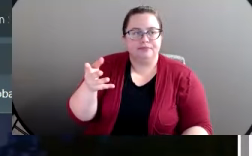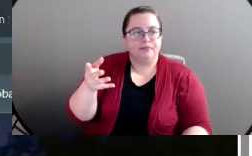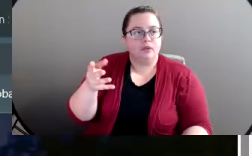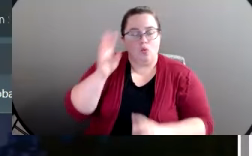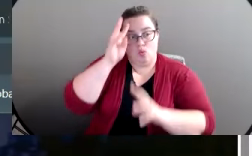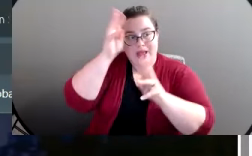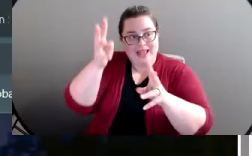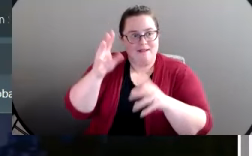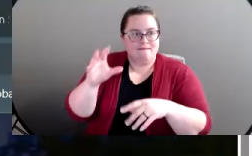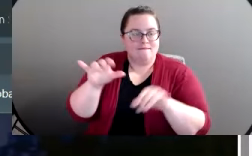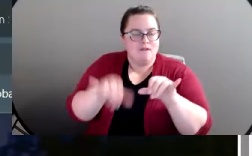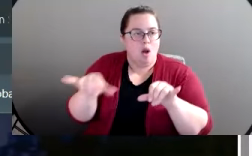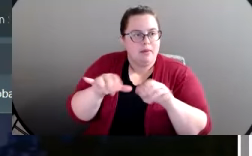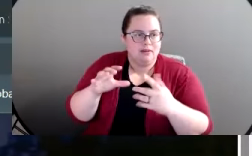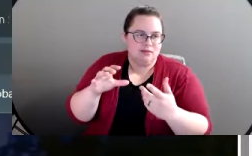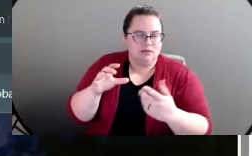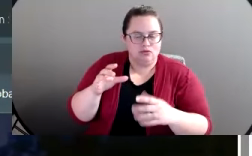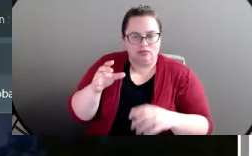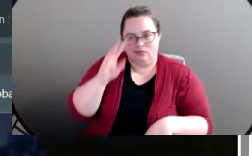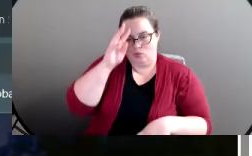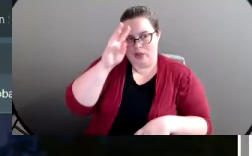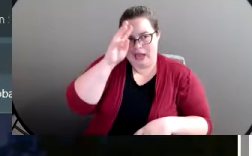You can, plug it in as is.